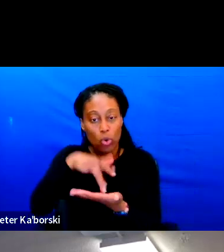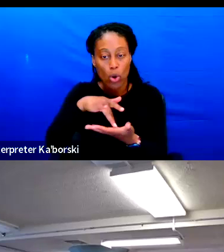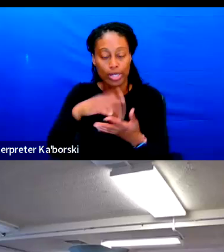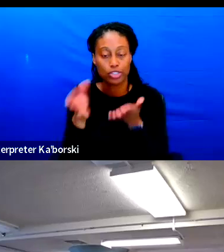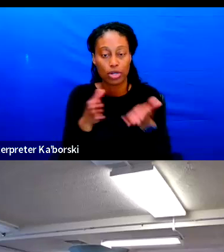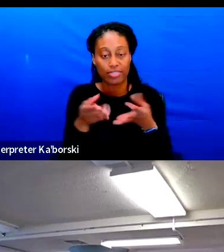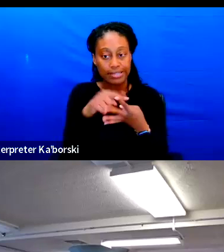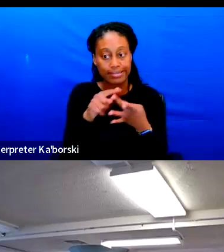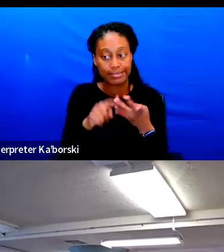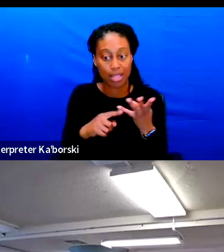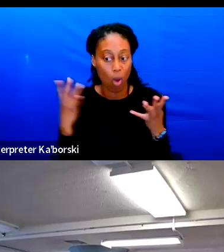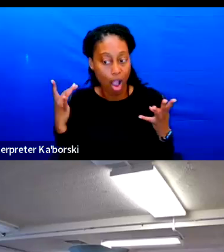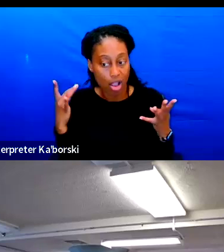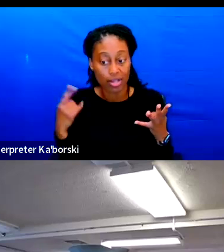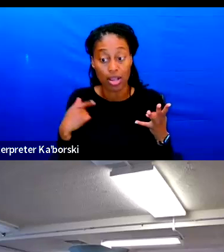Kyle Kleist: So why is it important?